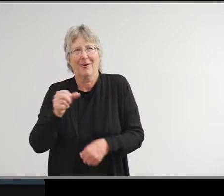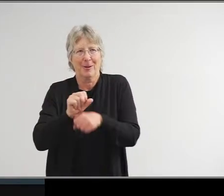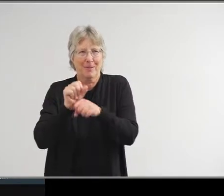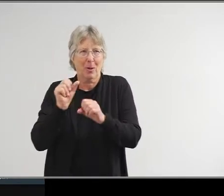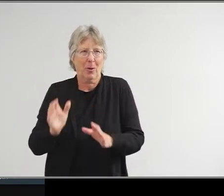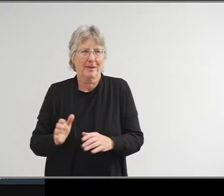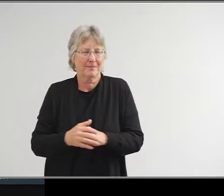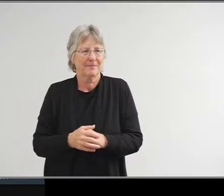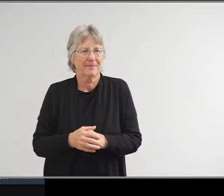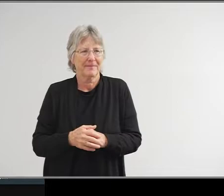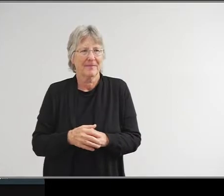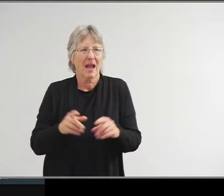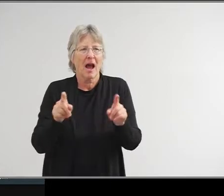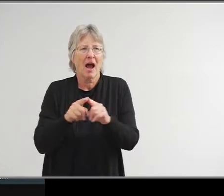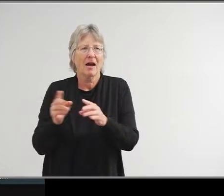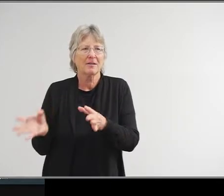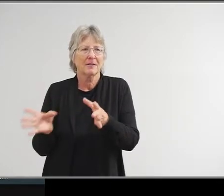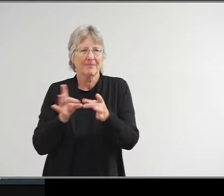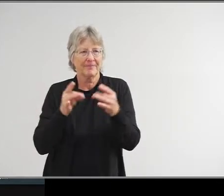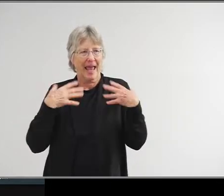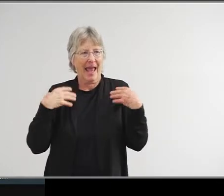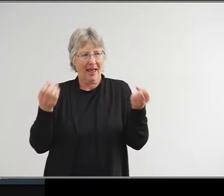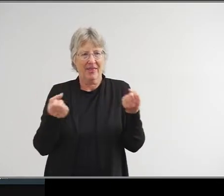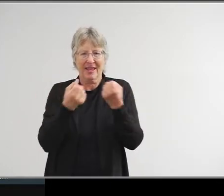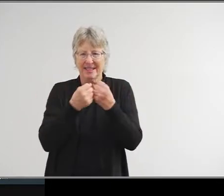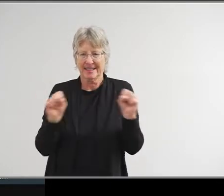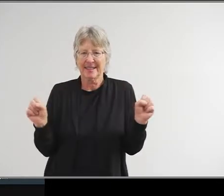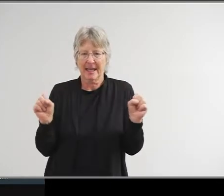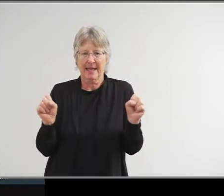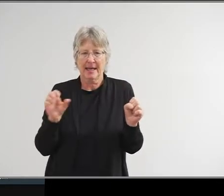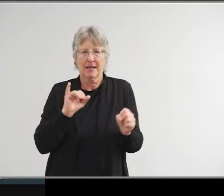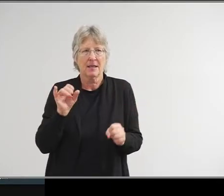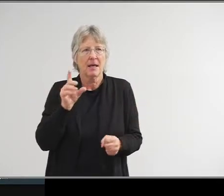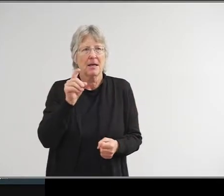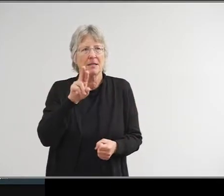Additionally, in terms of health and safety updates as Dr. Baker mentioned, we have had a health